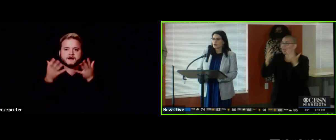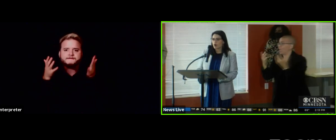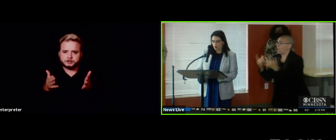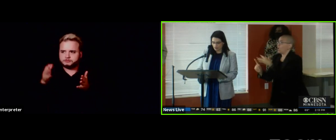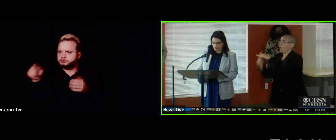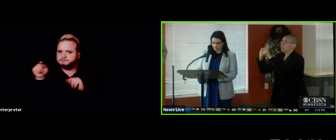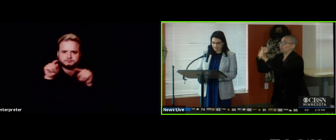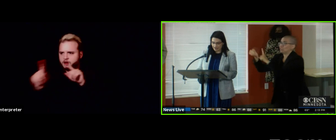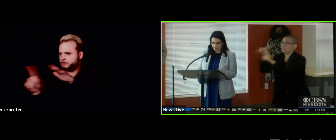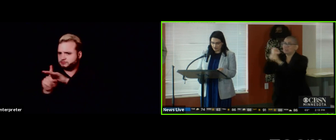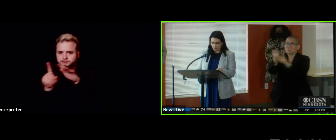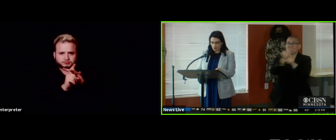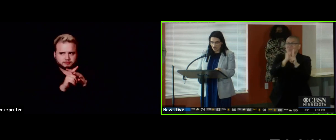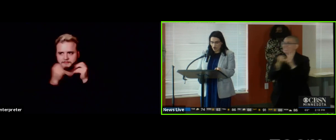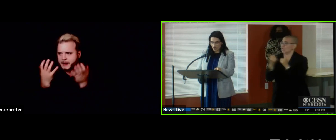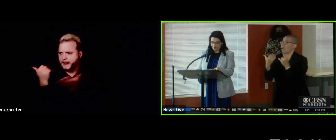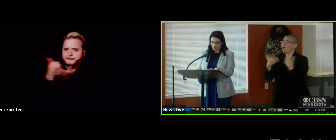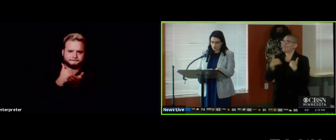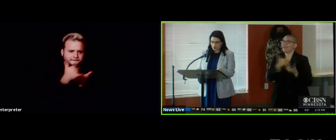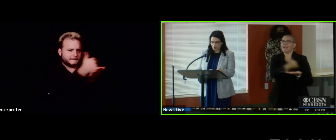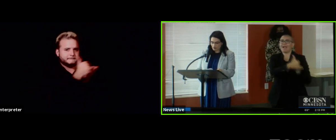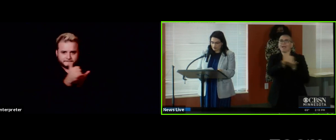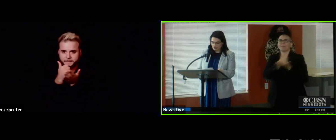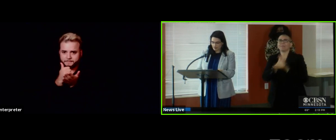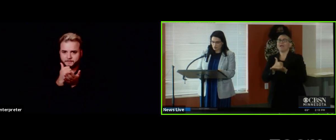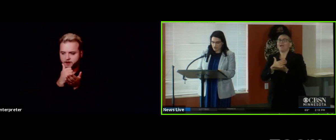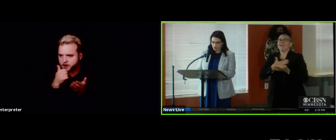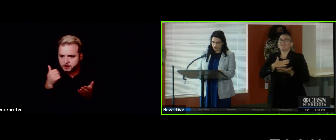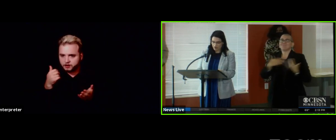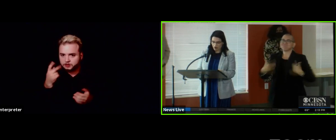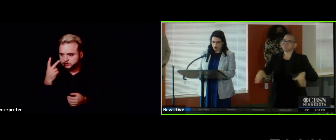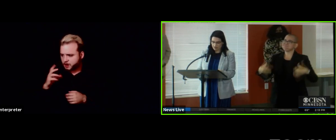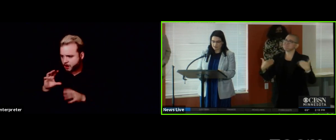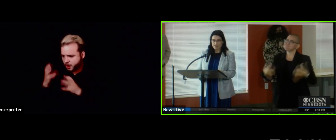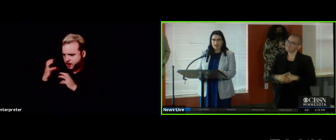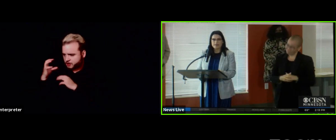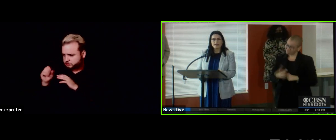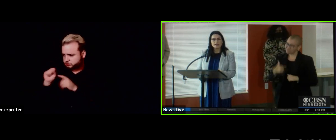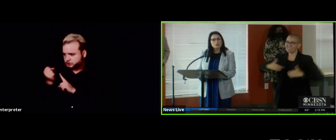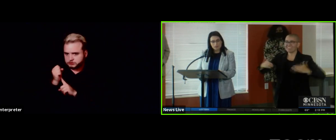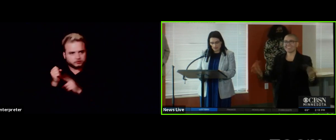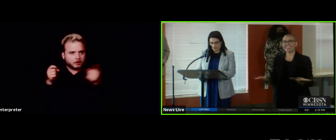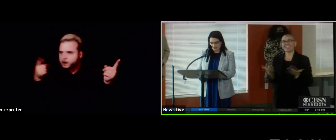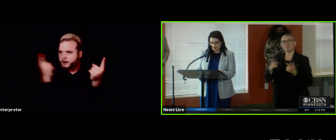are all in this together. We all have to do our part and we are doing our and that commitment